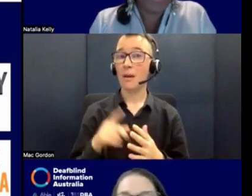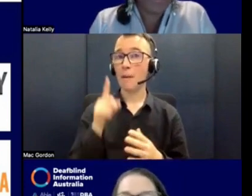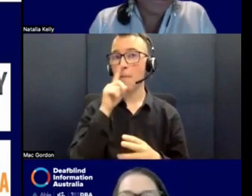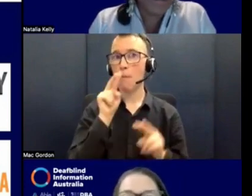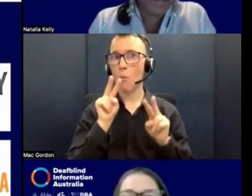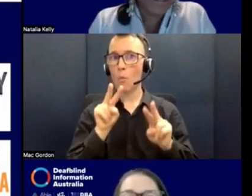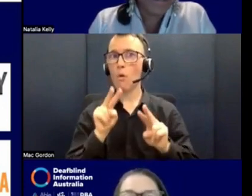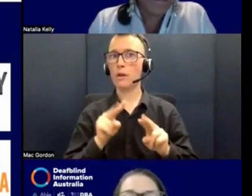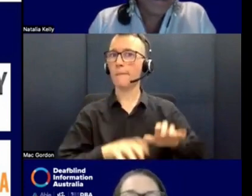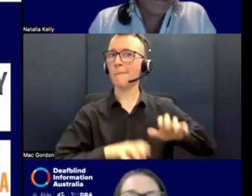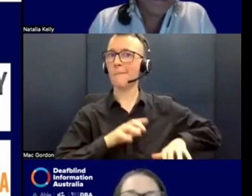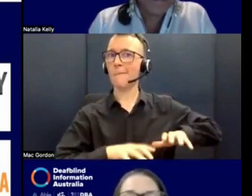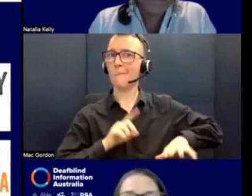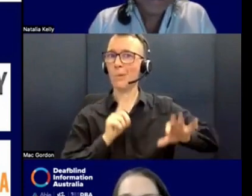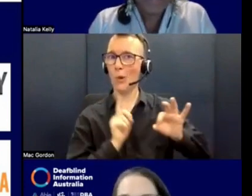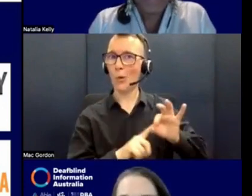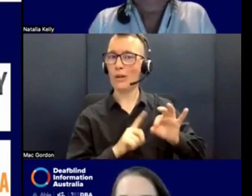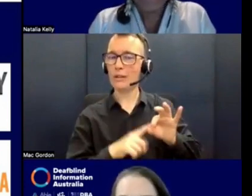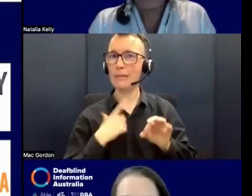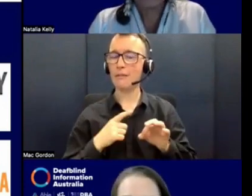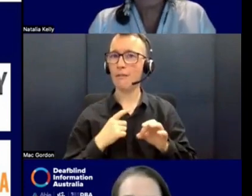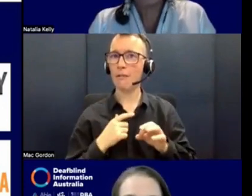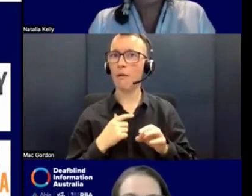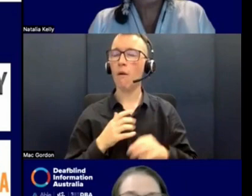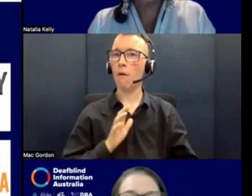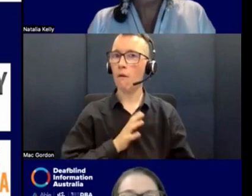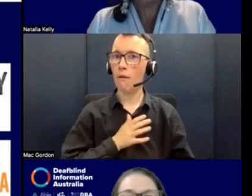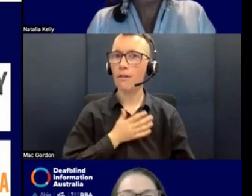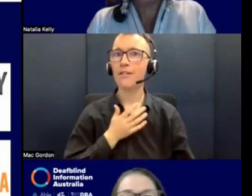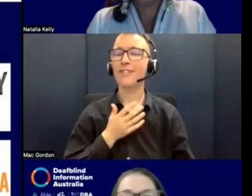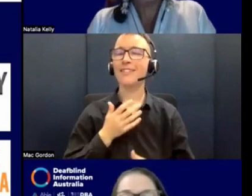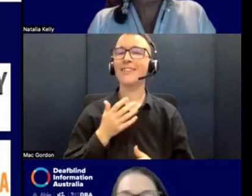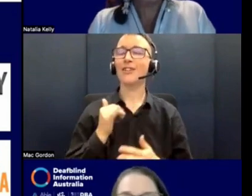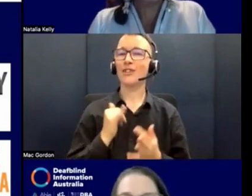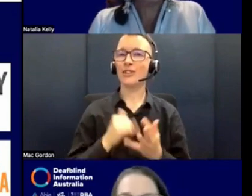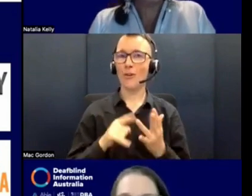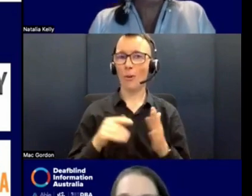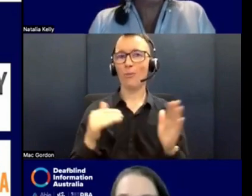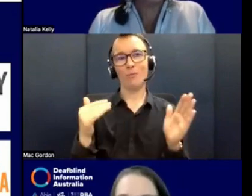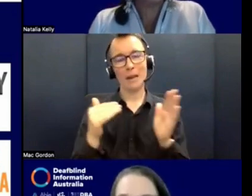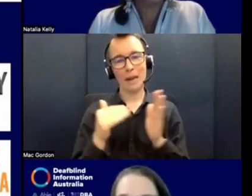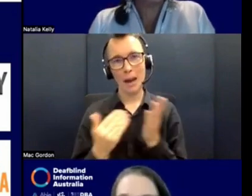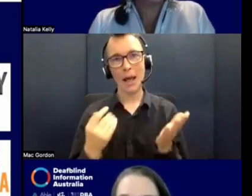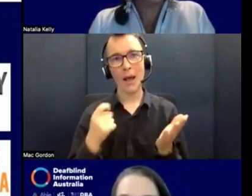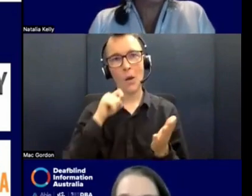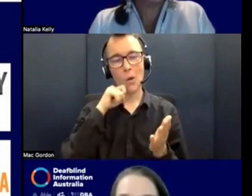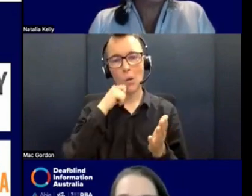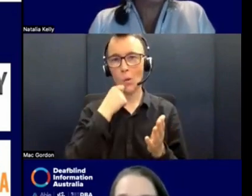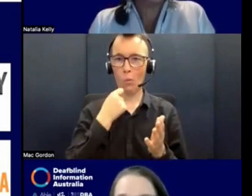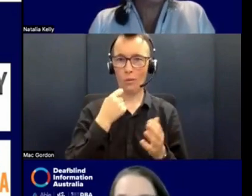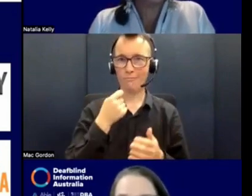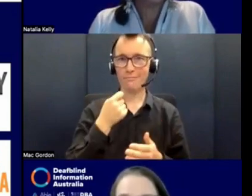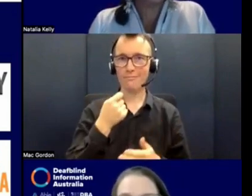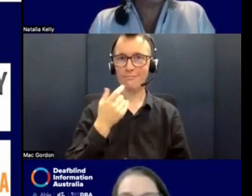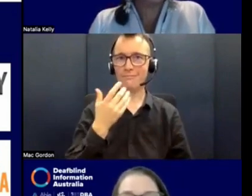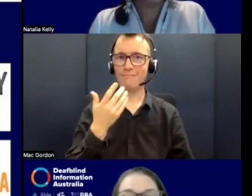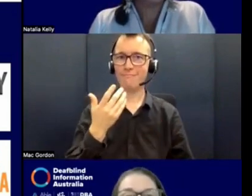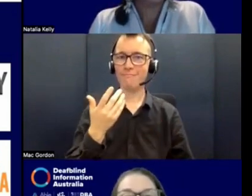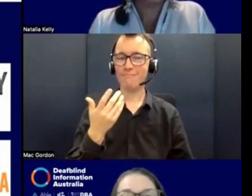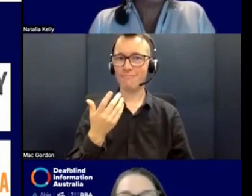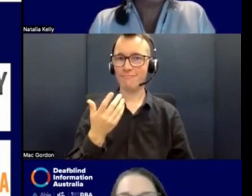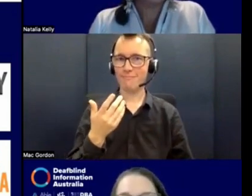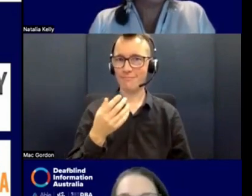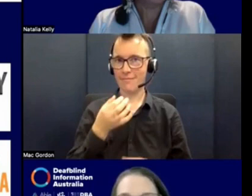[Melanie] So let's get to them right now. Others who are feeling a little bit shy please don't